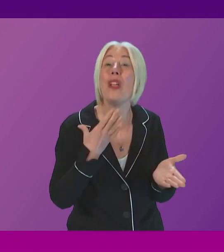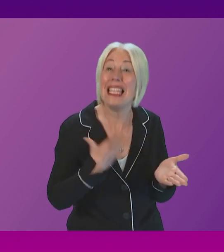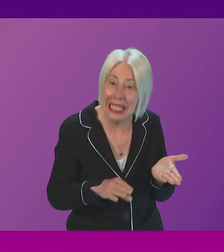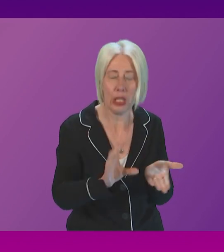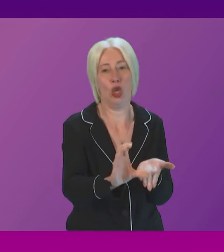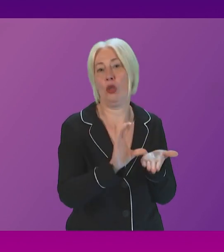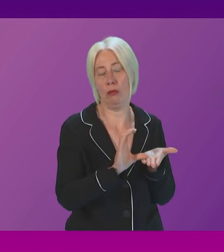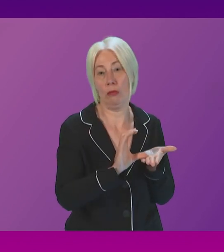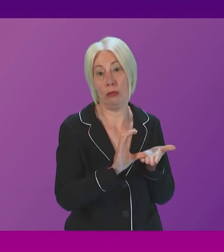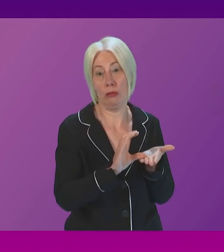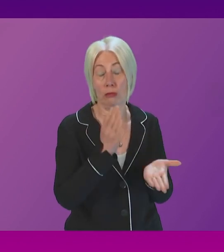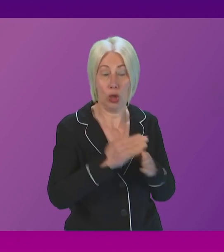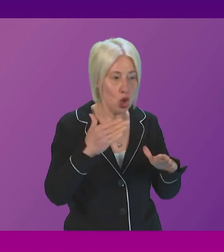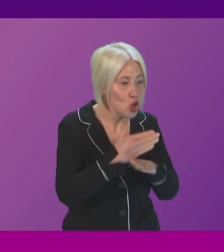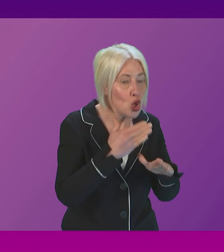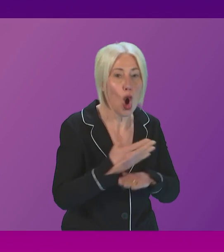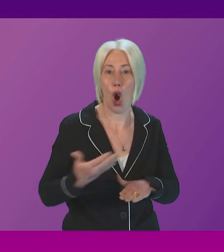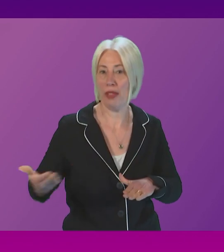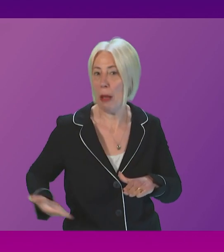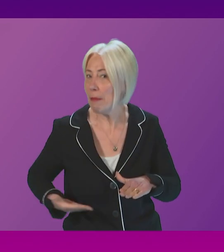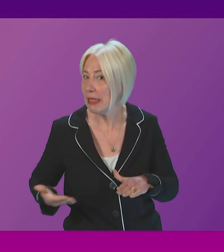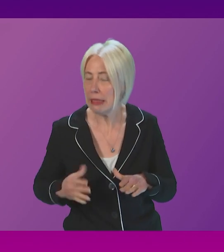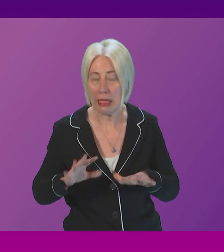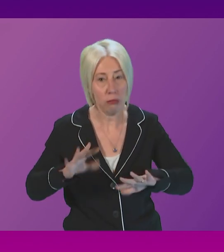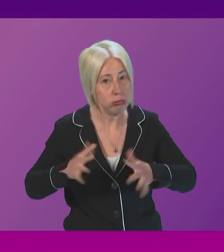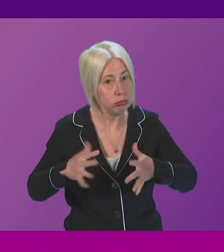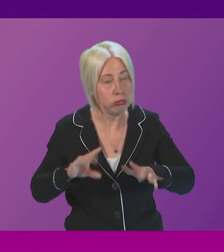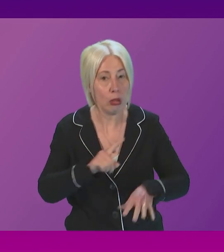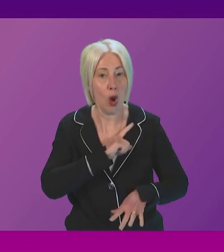Jobs and businesses are on the line because of Scottish National Party failures,